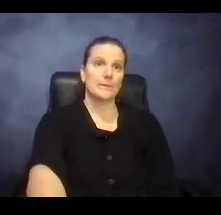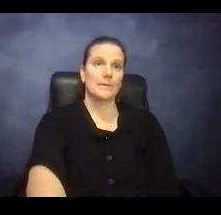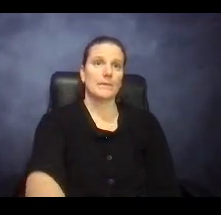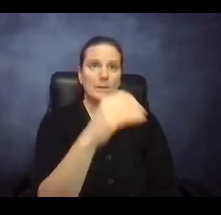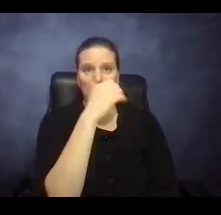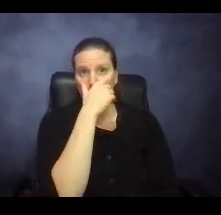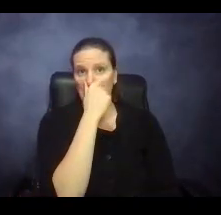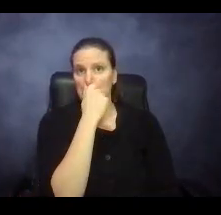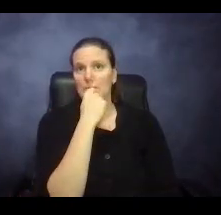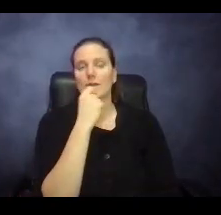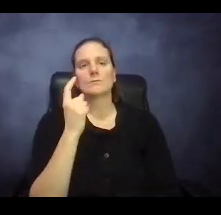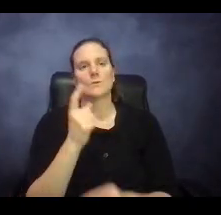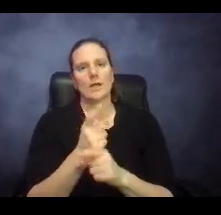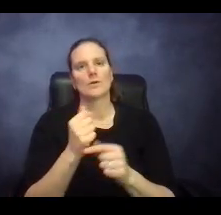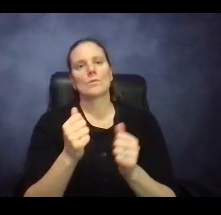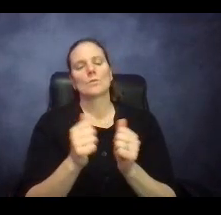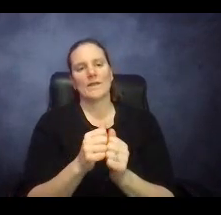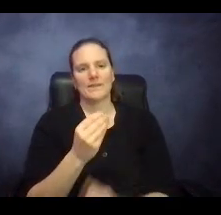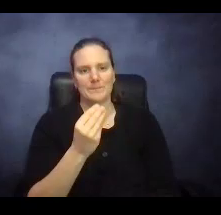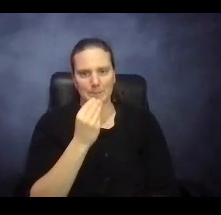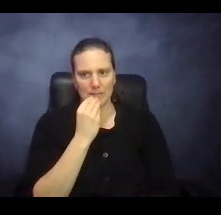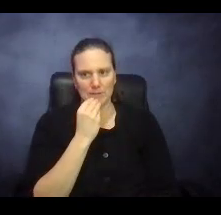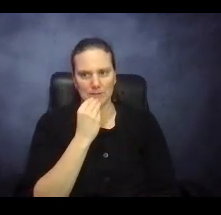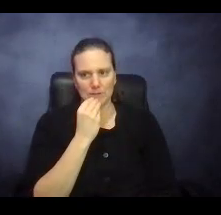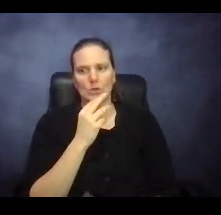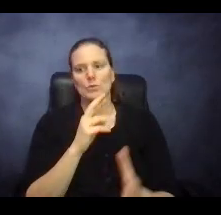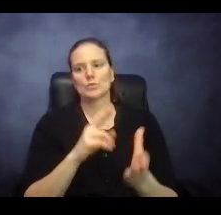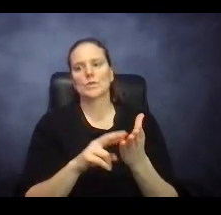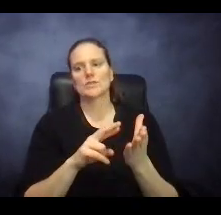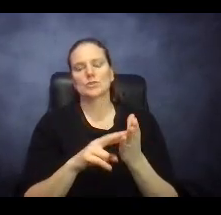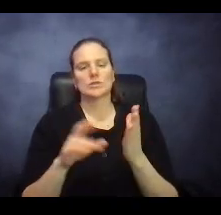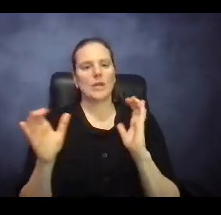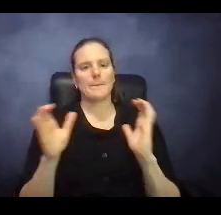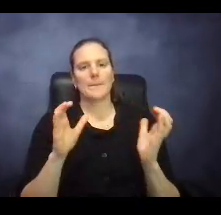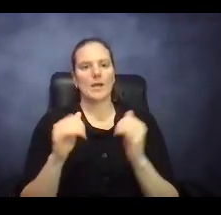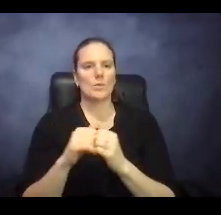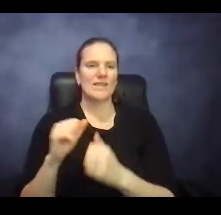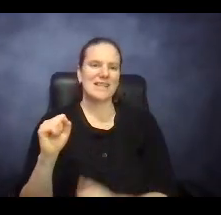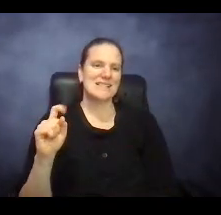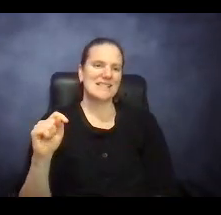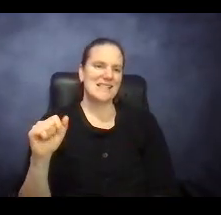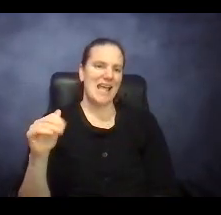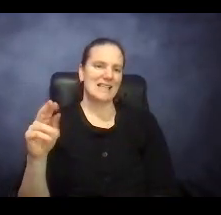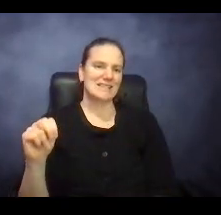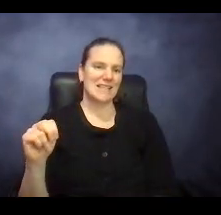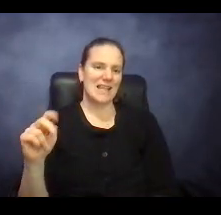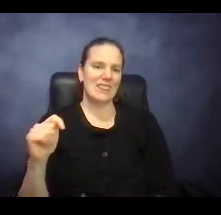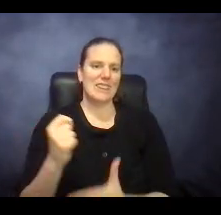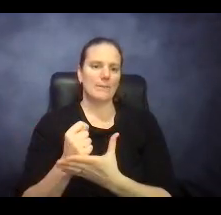So it's taken with meals and so the, the research on this compares it actually to statin therapy for lowering cholesterol for,